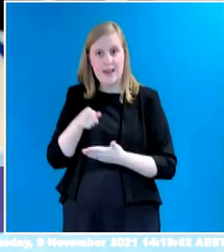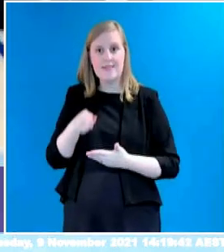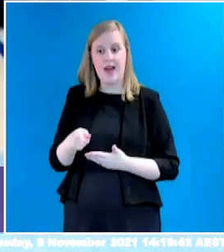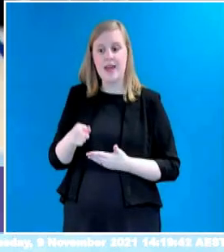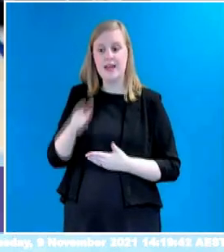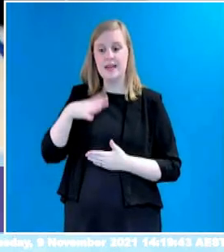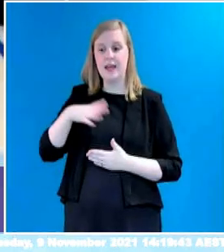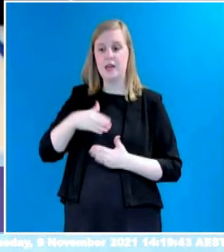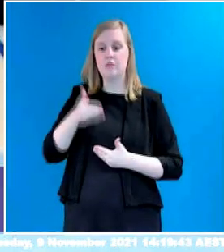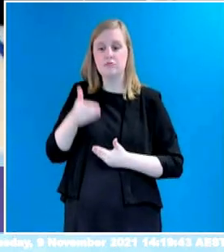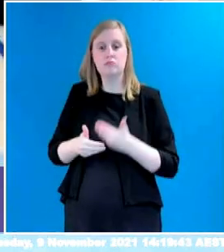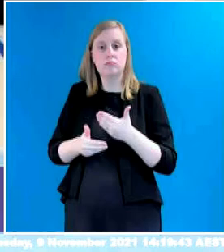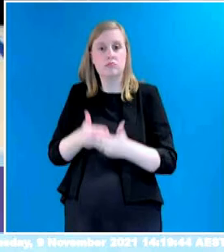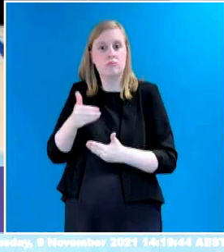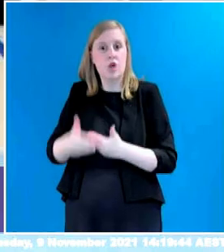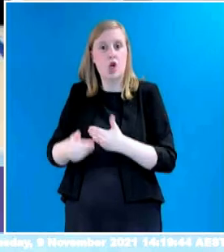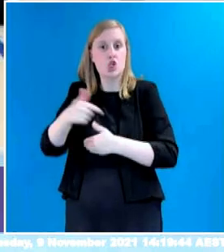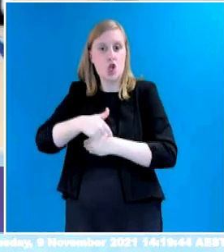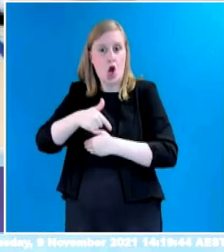So that was the assessment at the time.